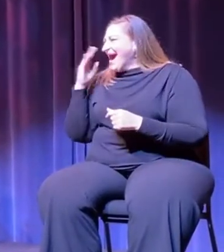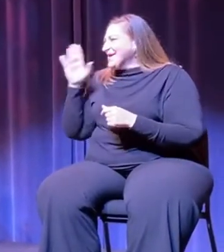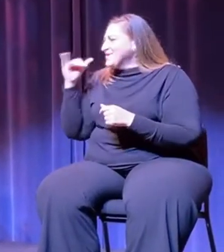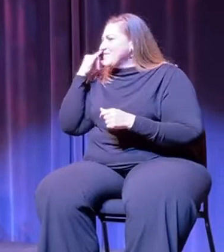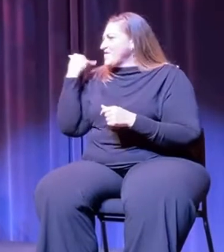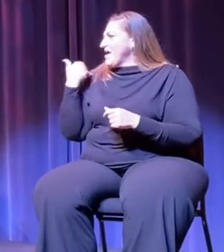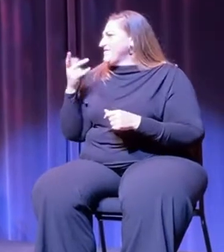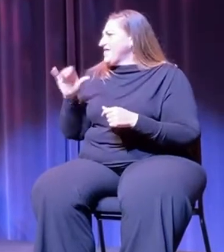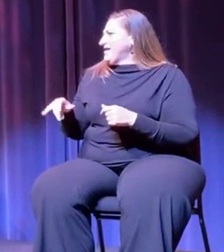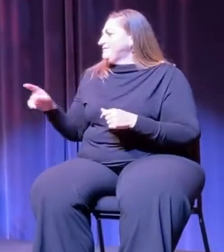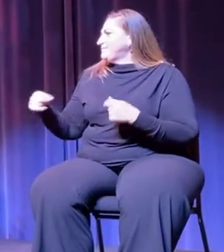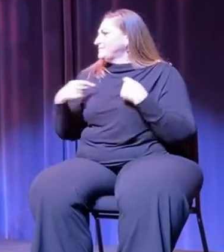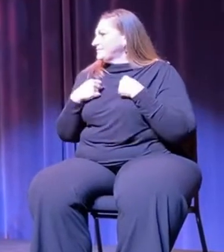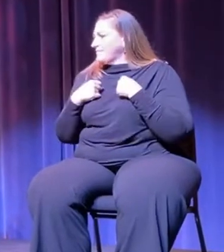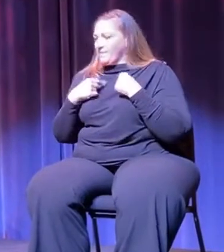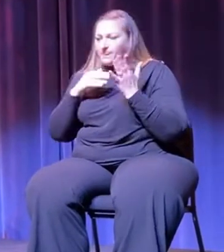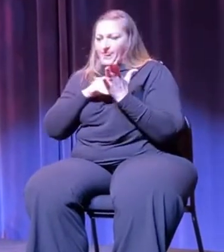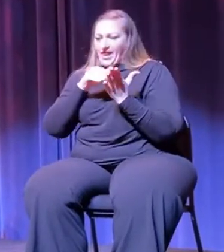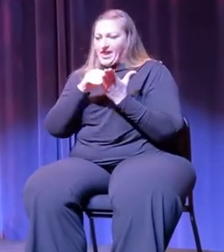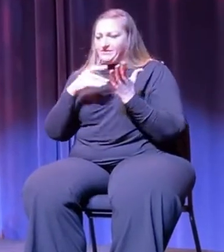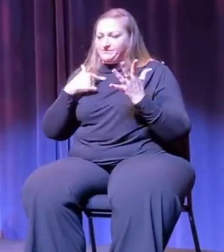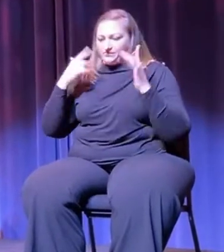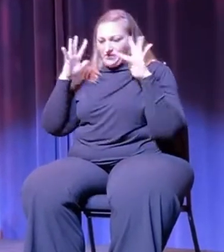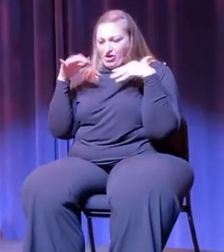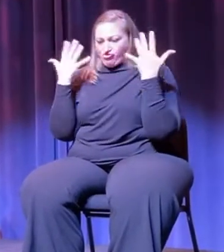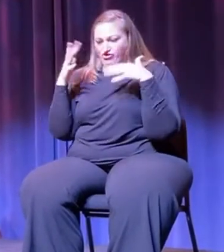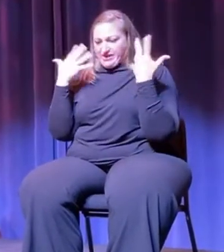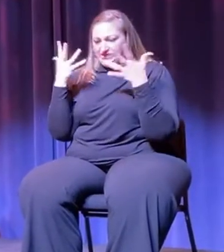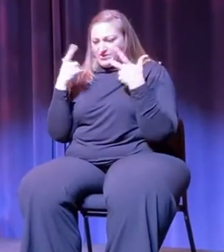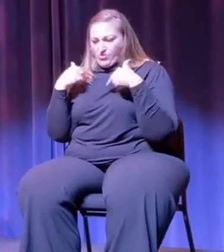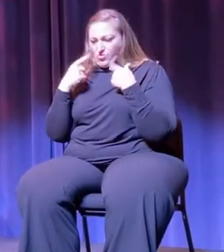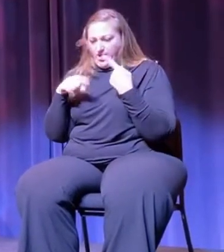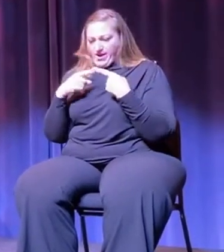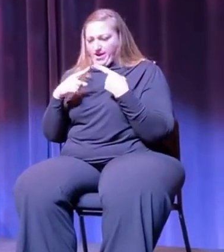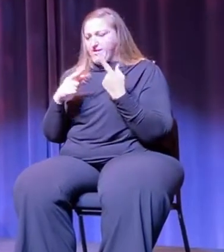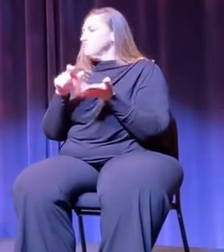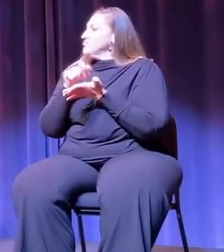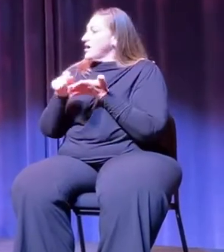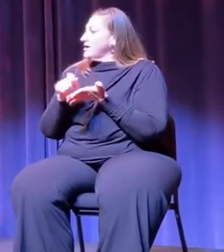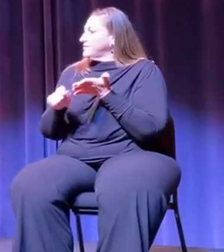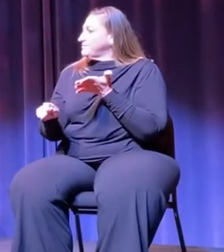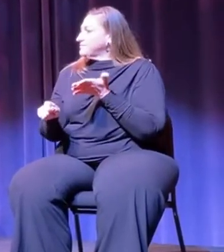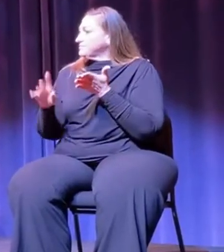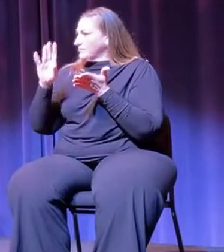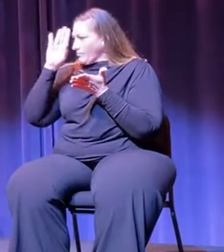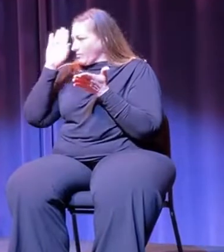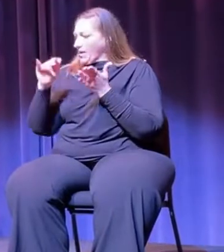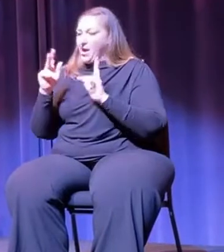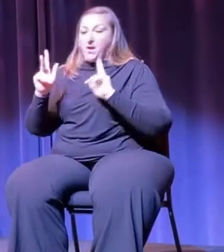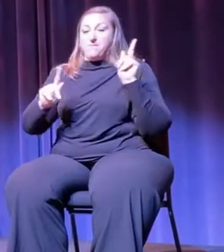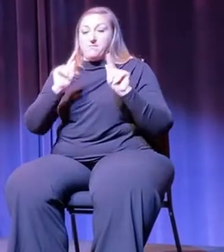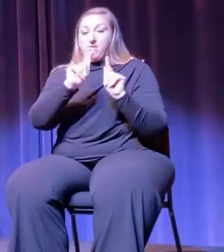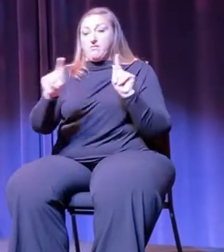but I often feel a little crazy when I'm writing because I know that people in my community